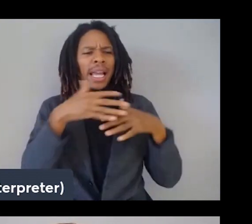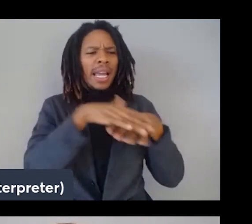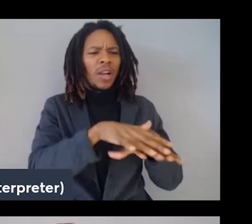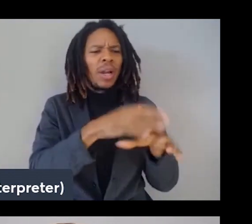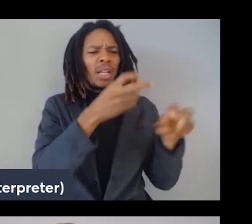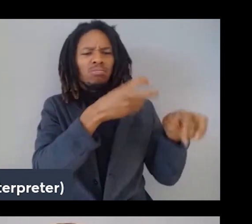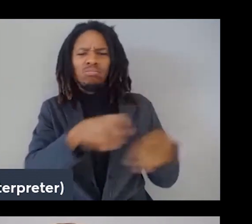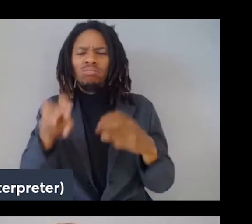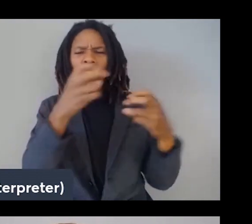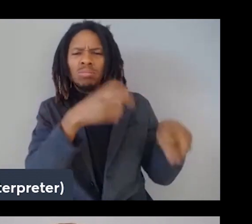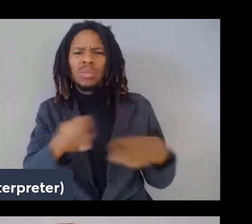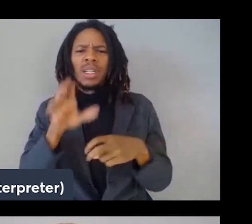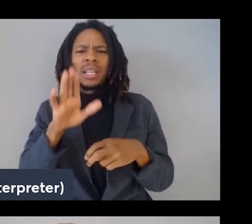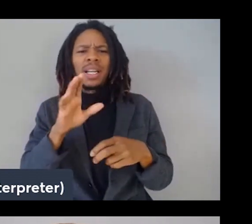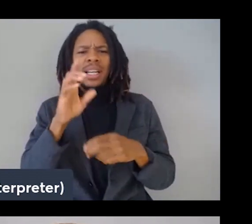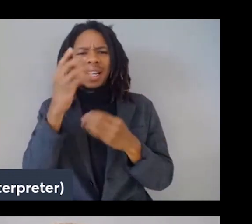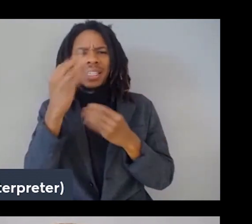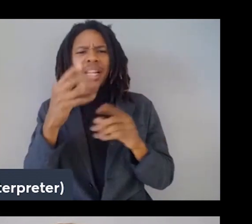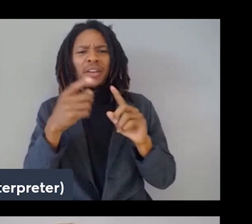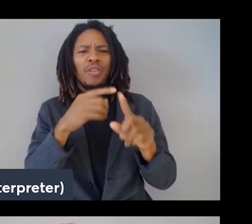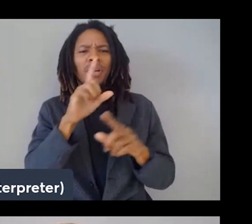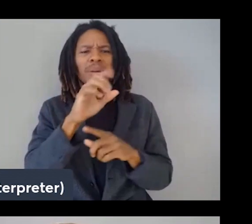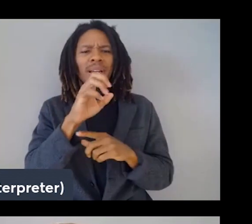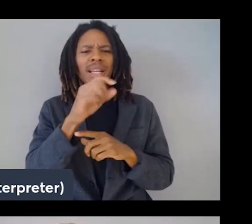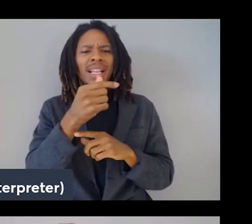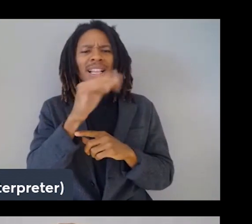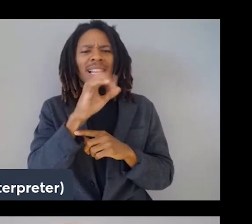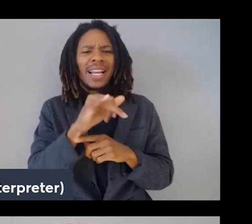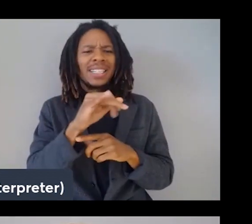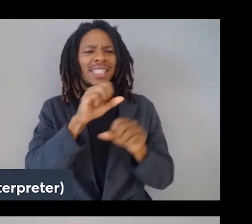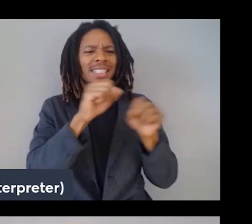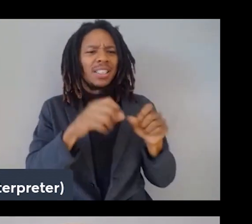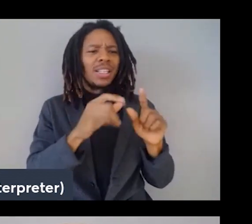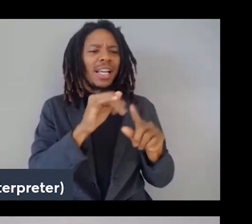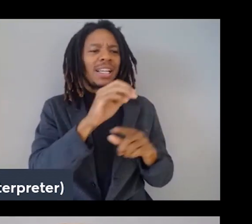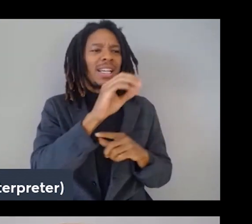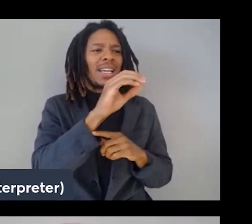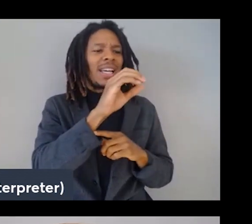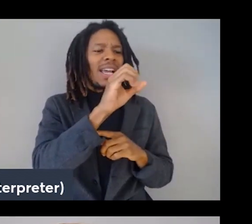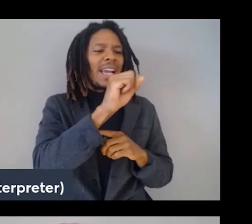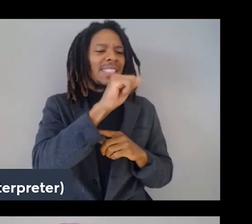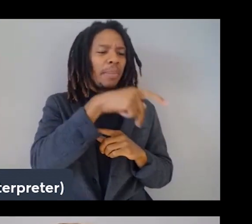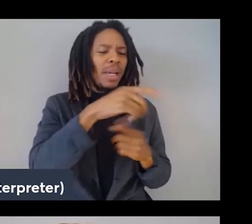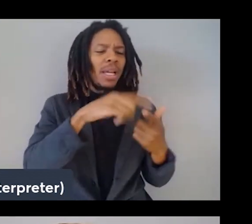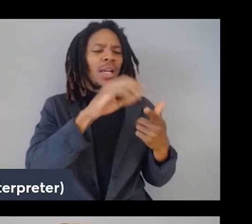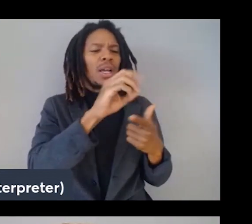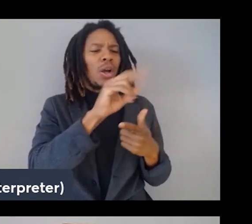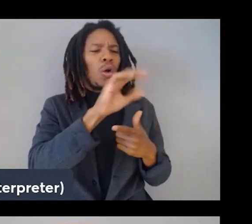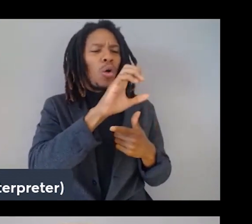from legacy systems like SAP and Oracle into AWS. Yeah, that's a great question.